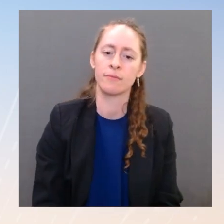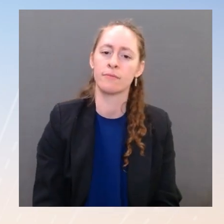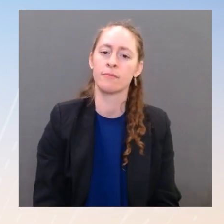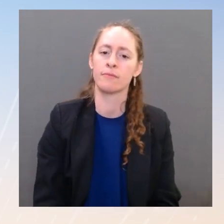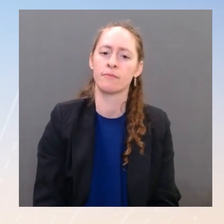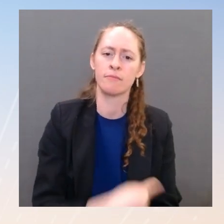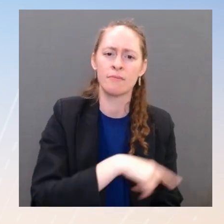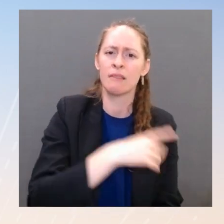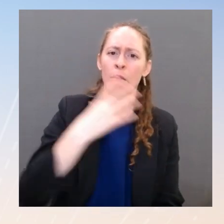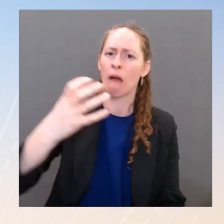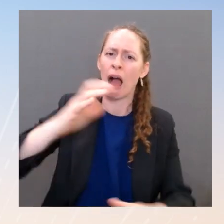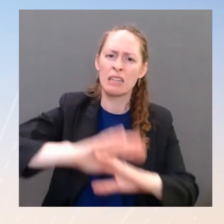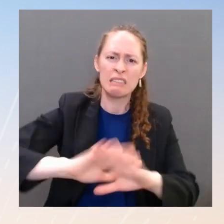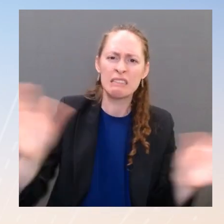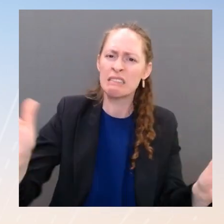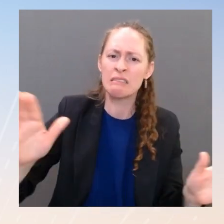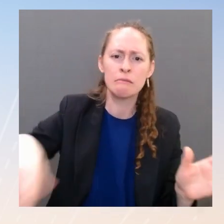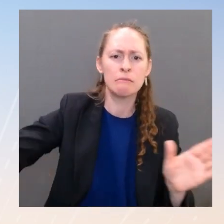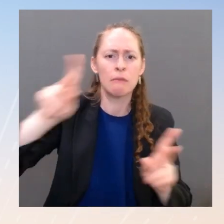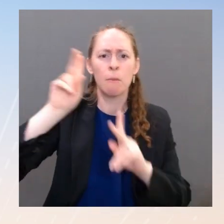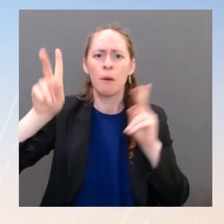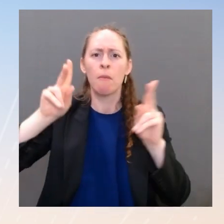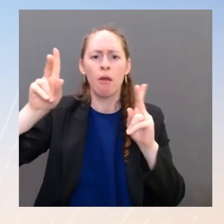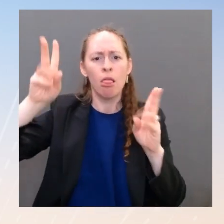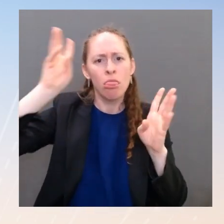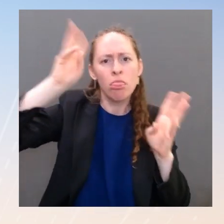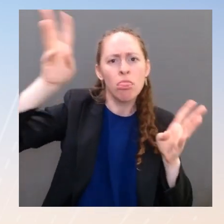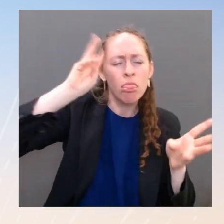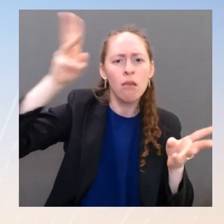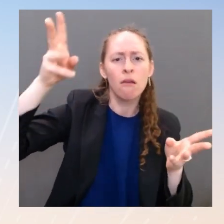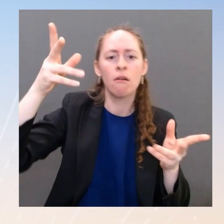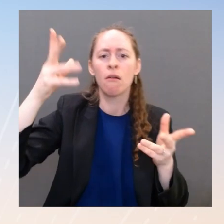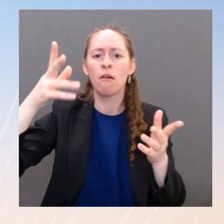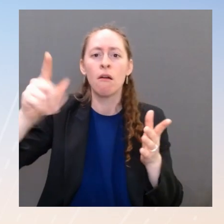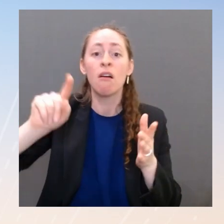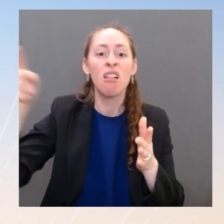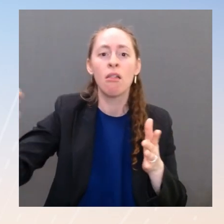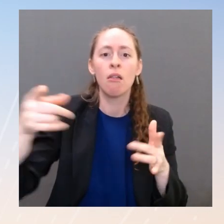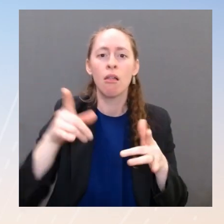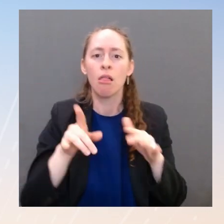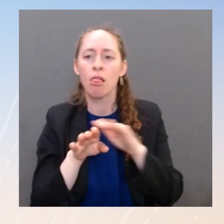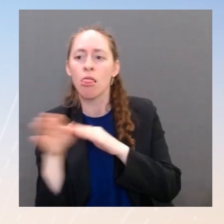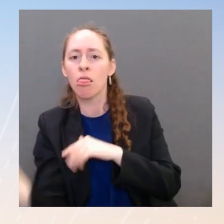I would note that the first example given in the announcement about this was: DHS has worked to understand how, quote,